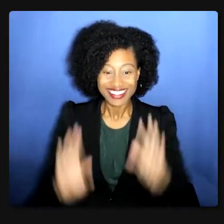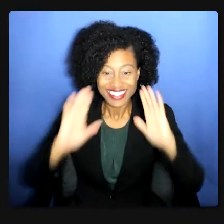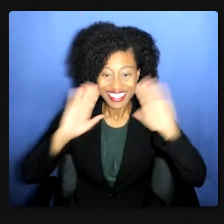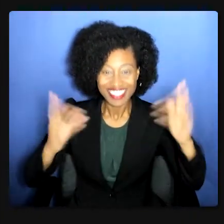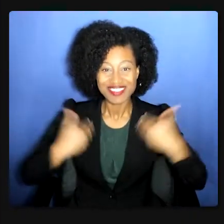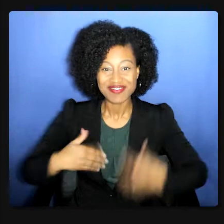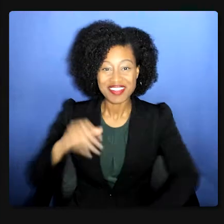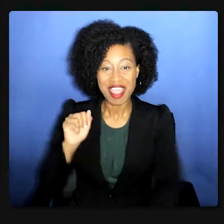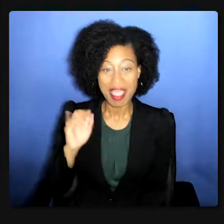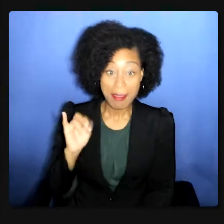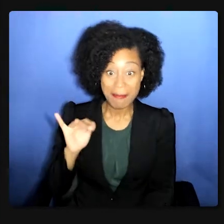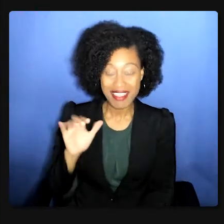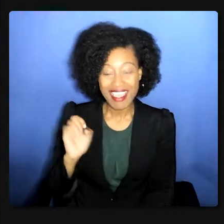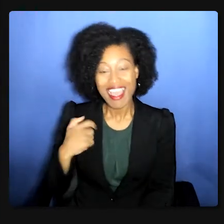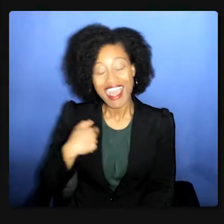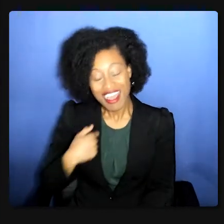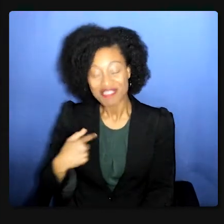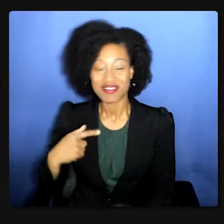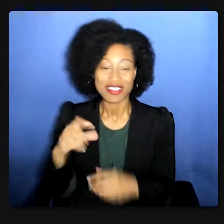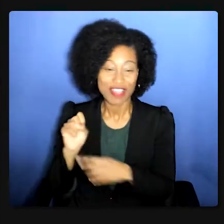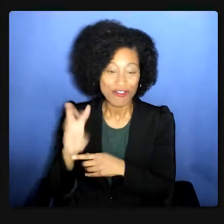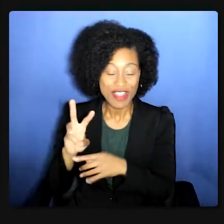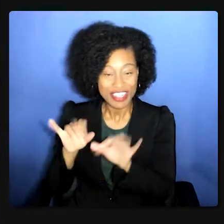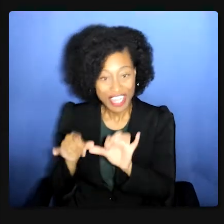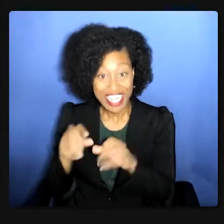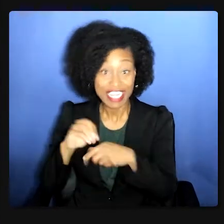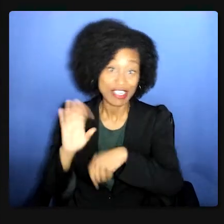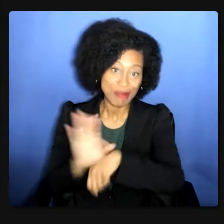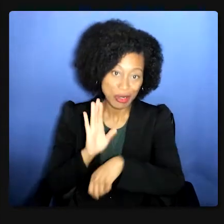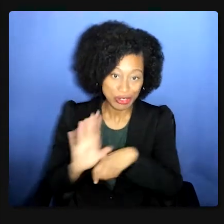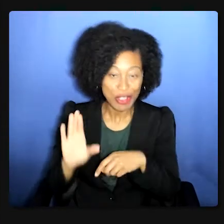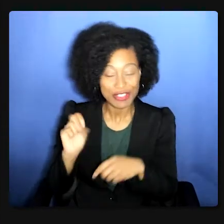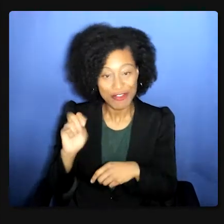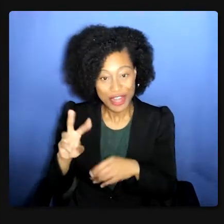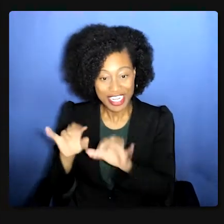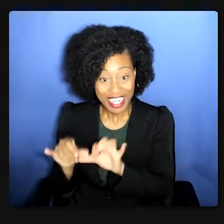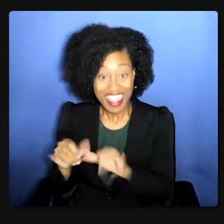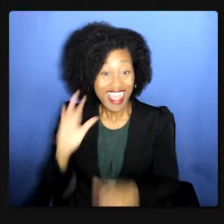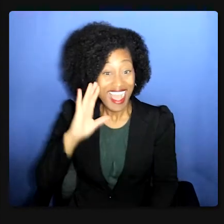[Amie] I'm Amie Dansby, a software engineer in commercial software engineering. [Dimitris] I'm Dimitris,